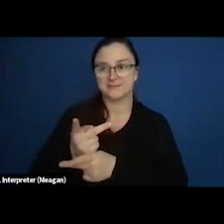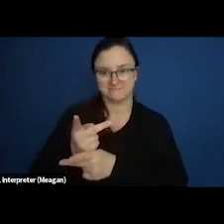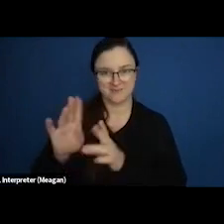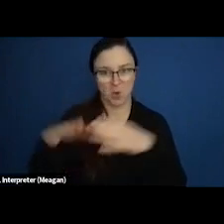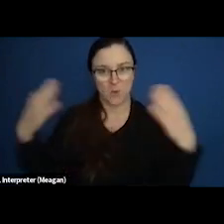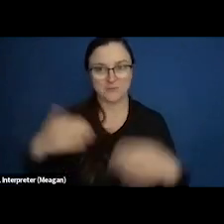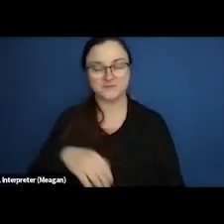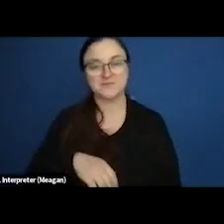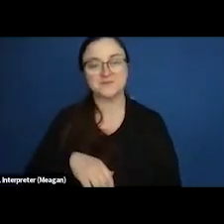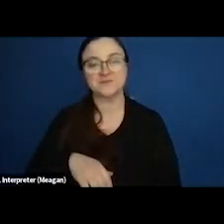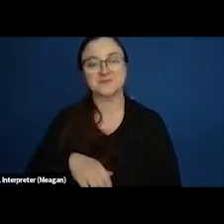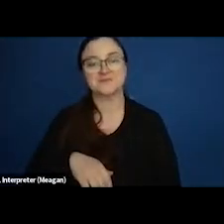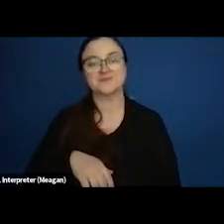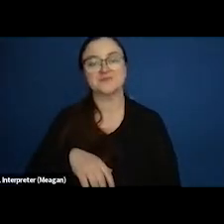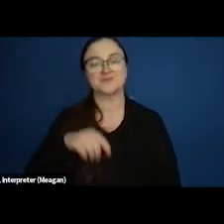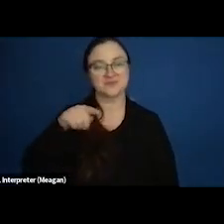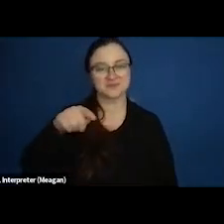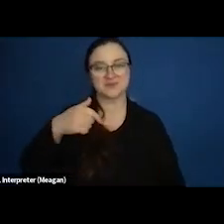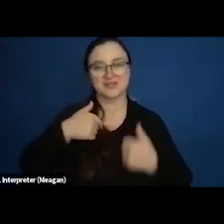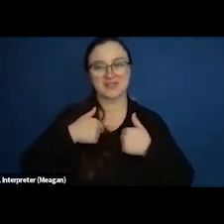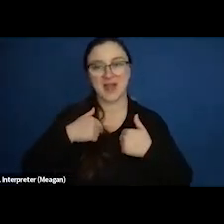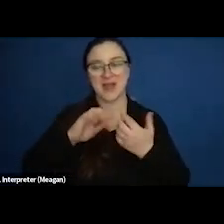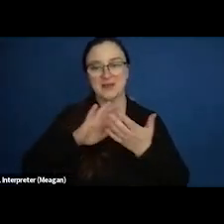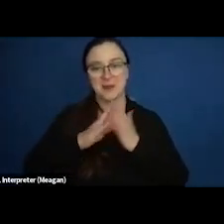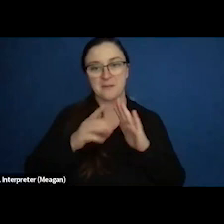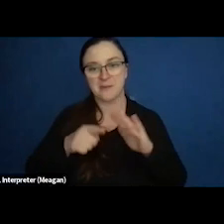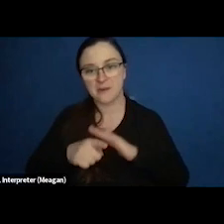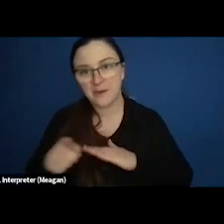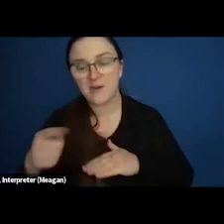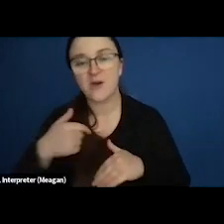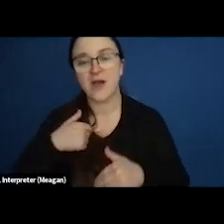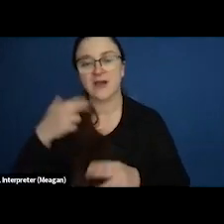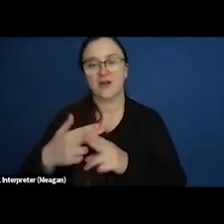This is when I go into stealth mode or what I call in called incognito mode.